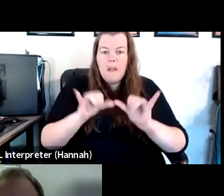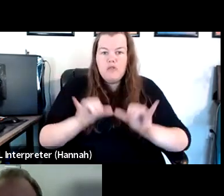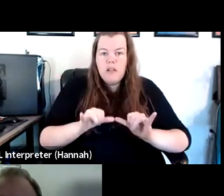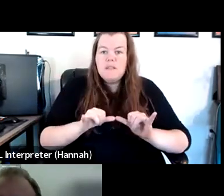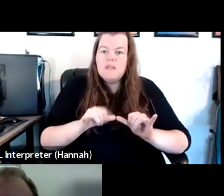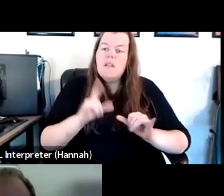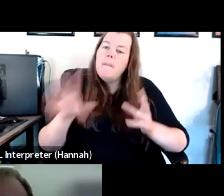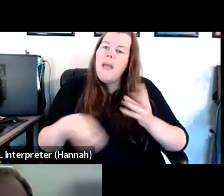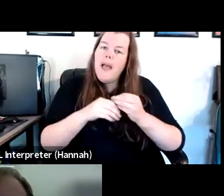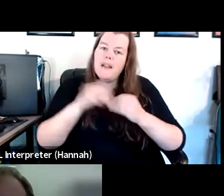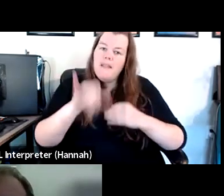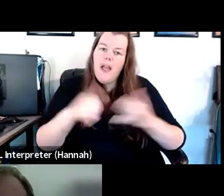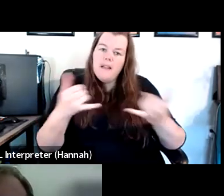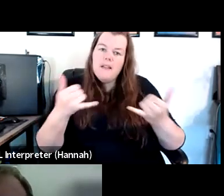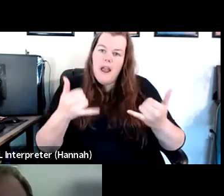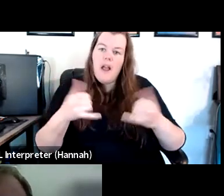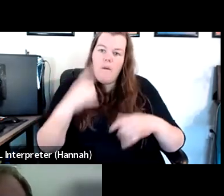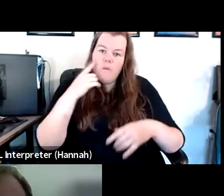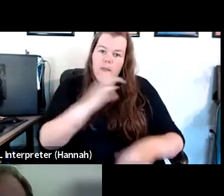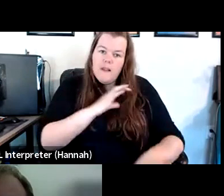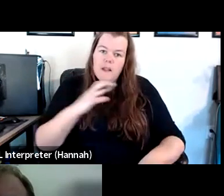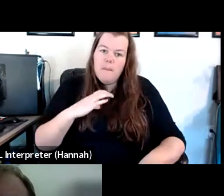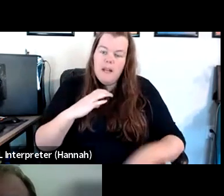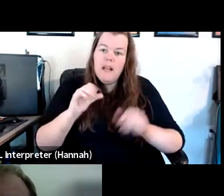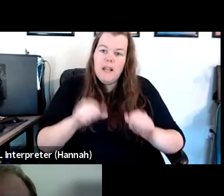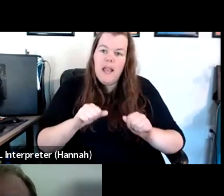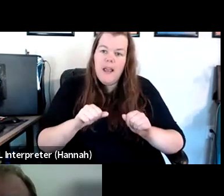now and um know that the steering committee will certainly take that into consideration.